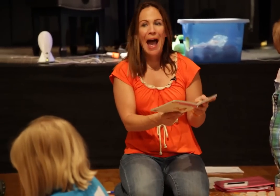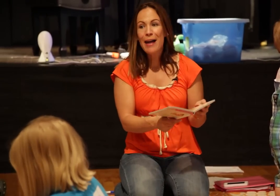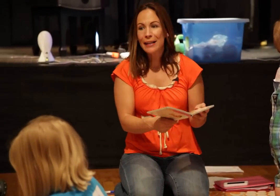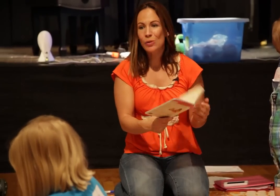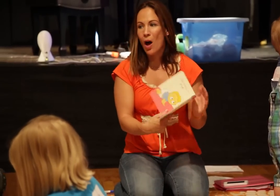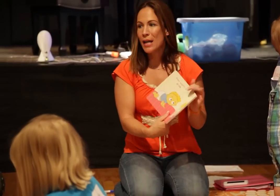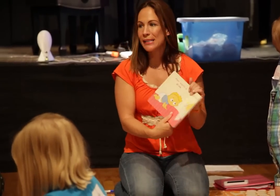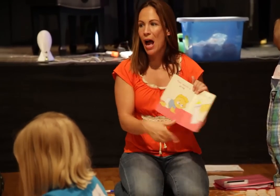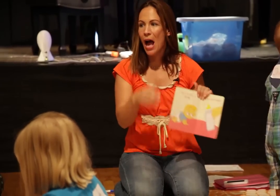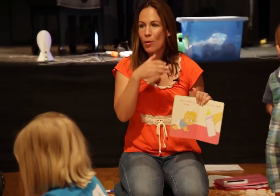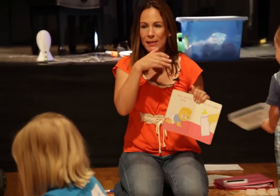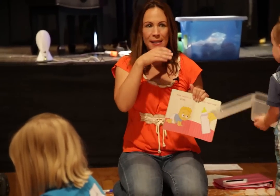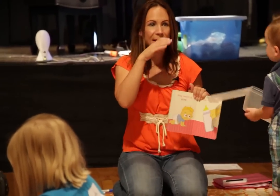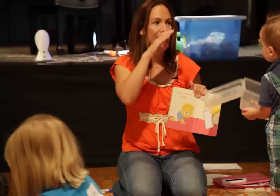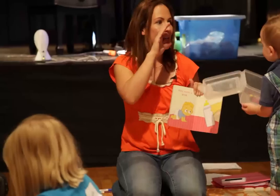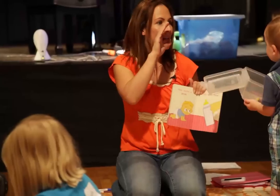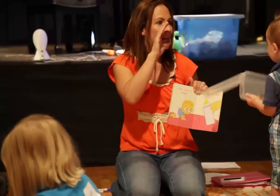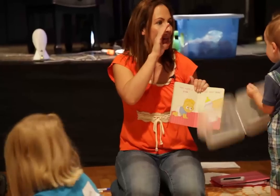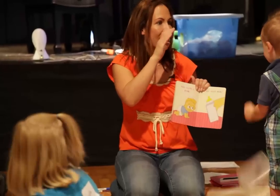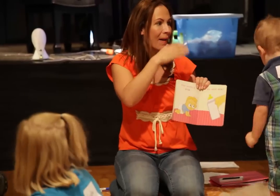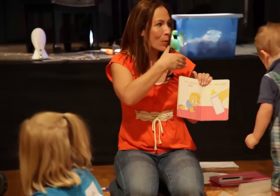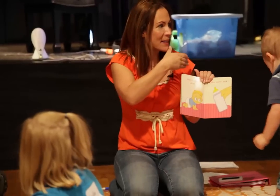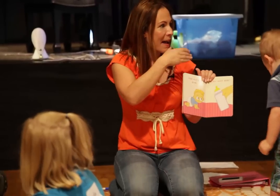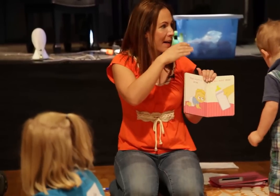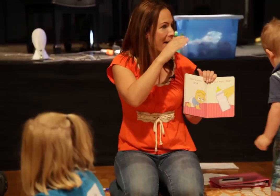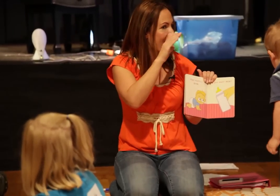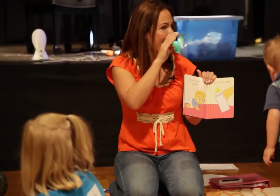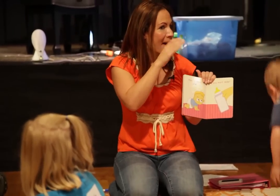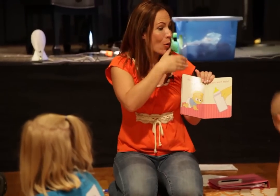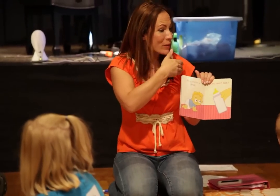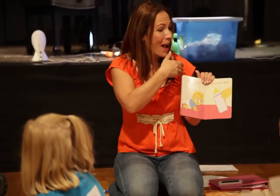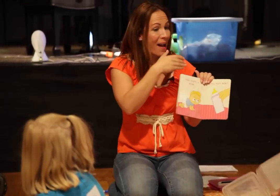Alex wants a -- what's this sign? What's that? DRINK.